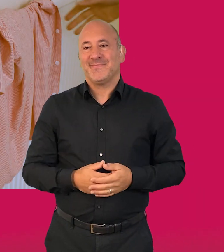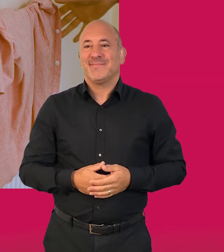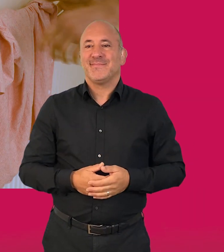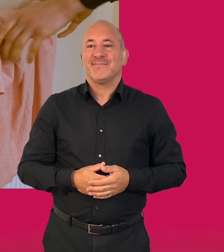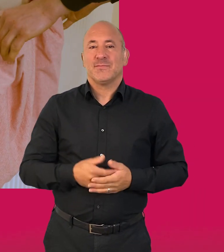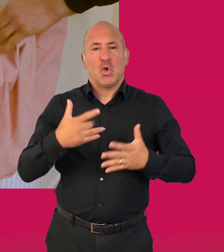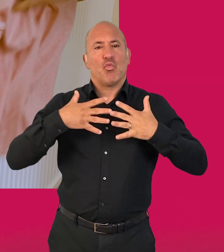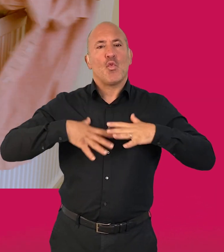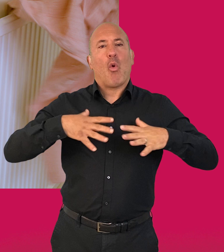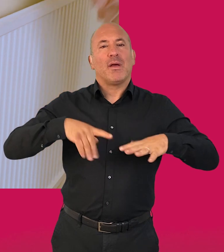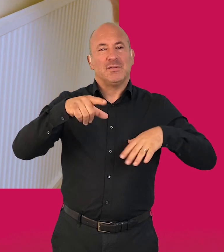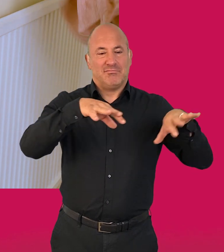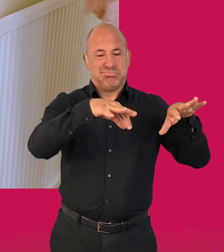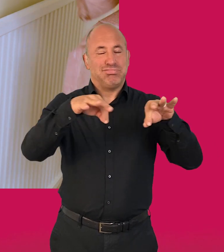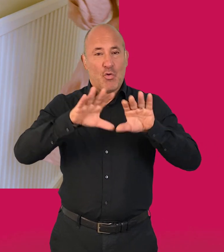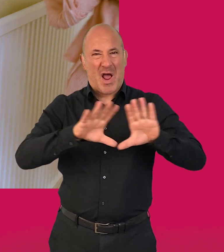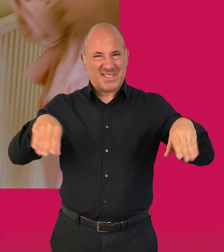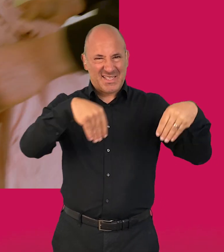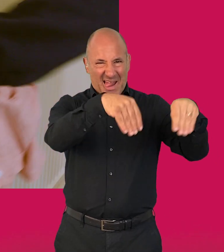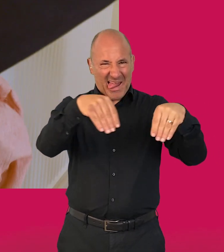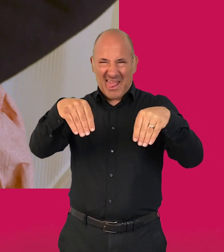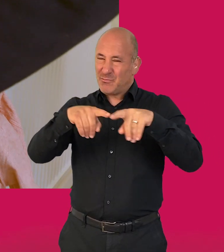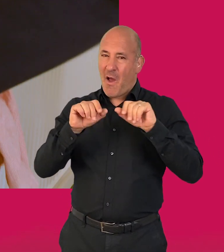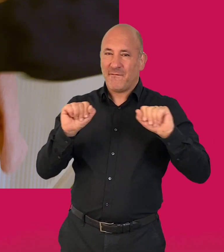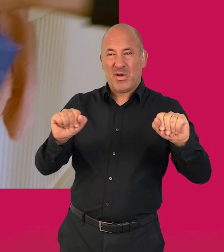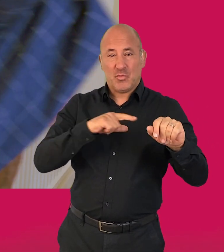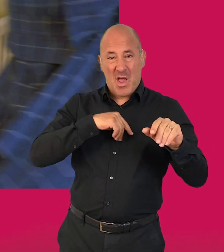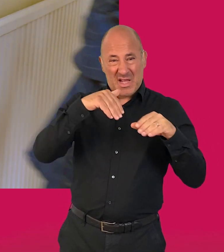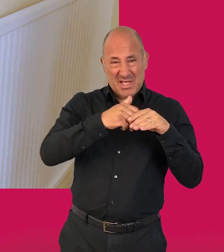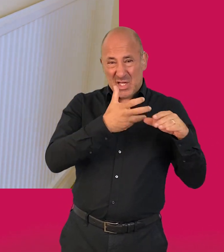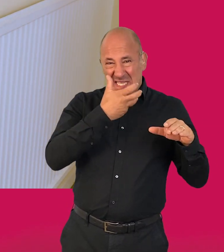Avoid drying clothes on a radiator because the hot water in them will turn into steam.